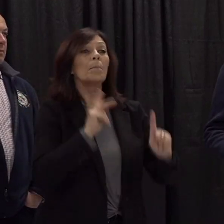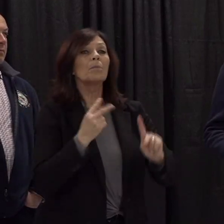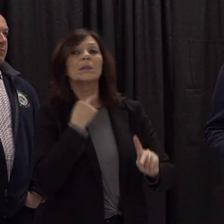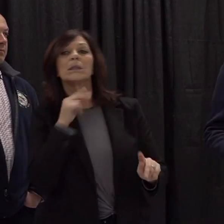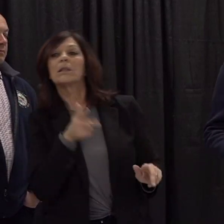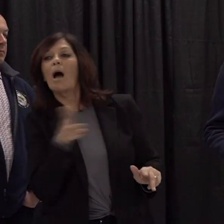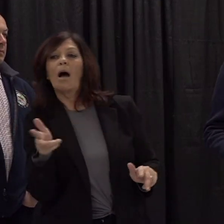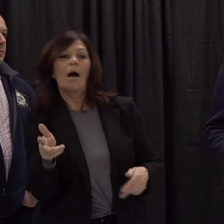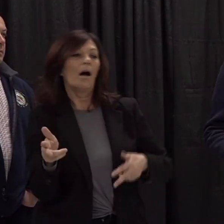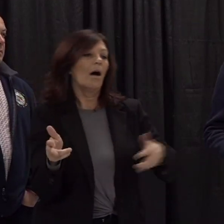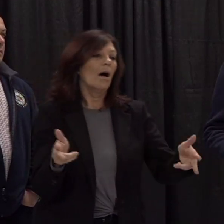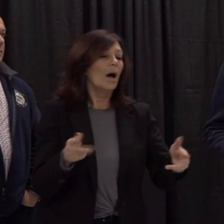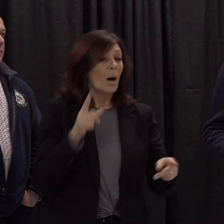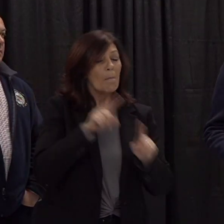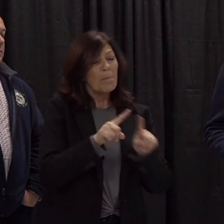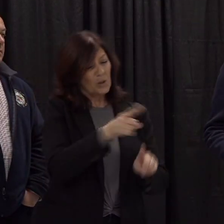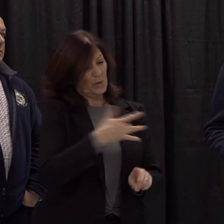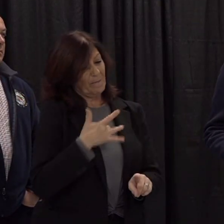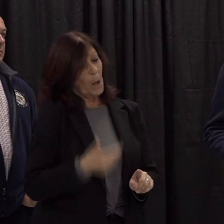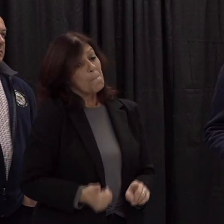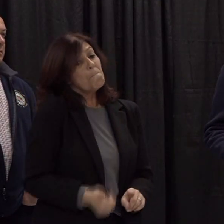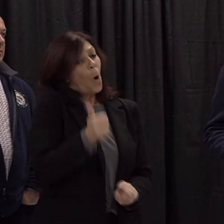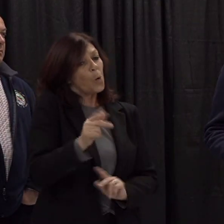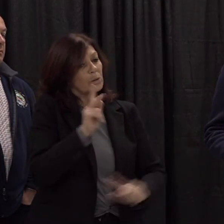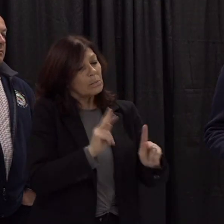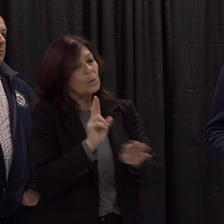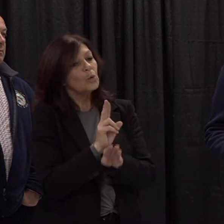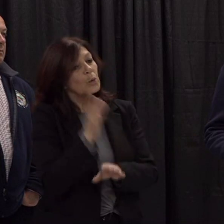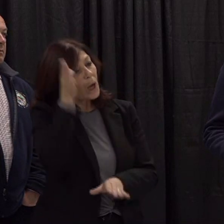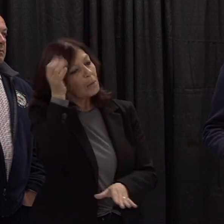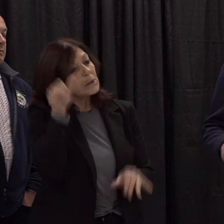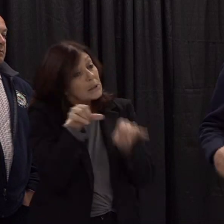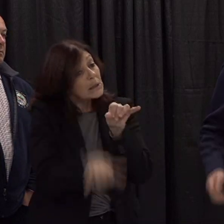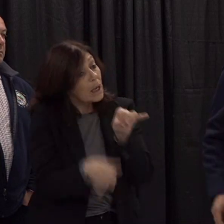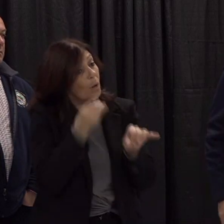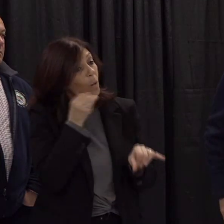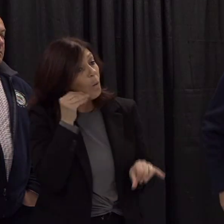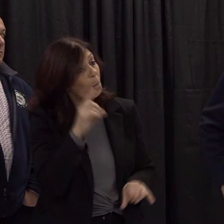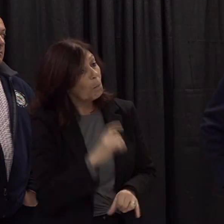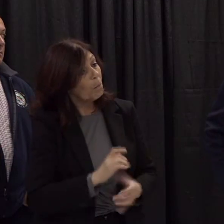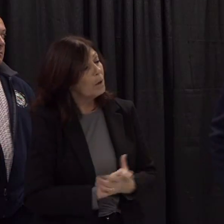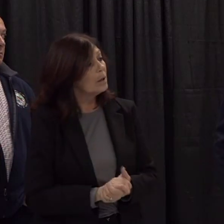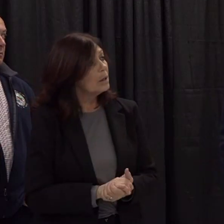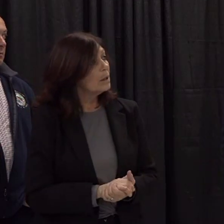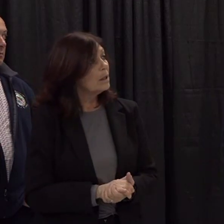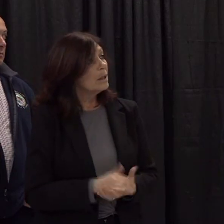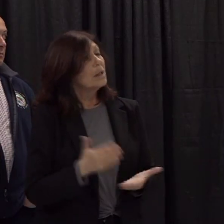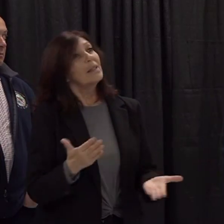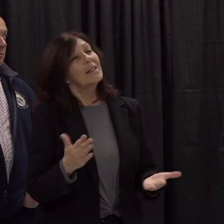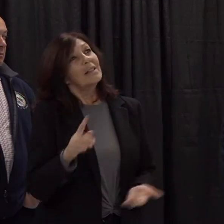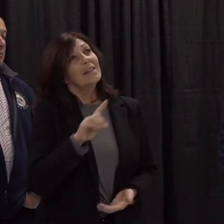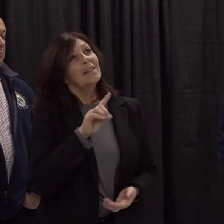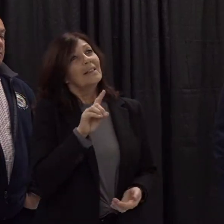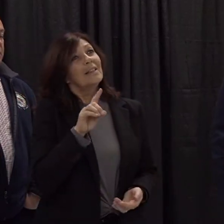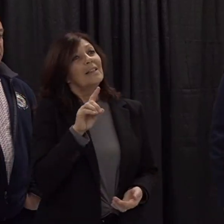but most people, you know, just use common sense and stay home at this point. Question was in relation, we were proactive,